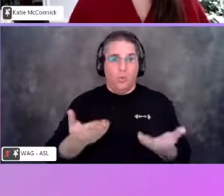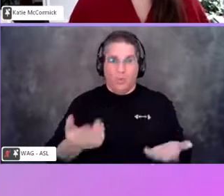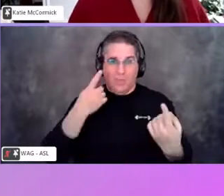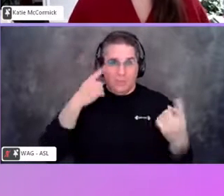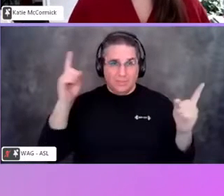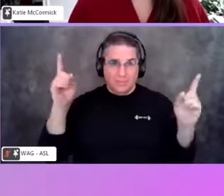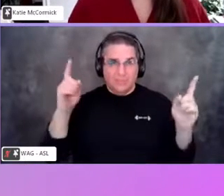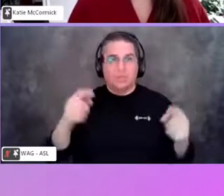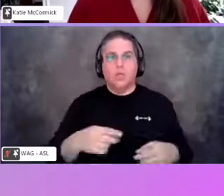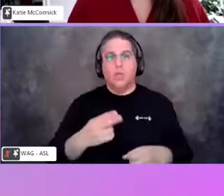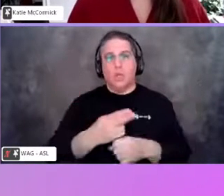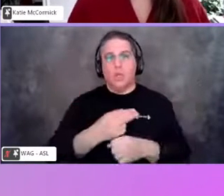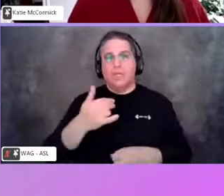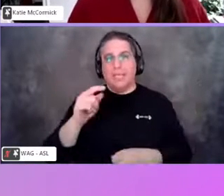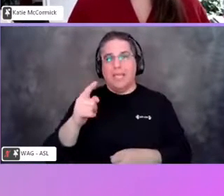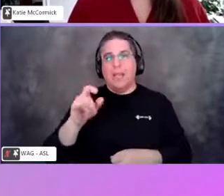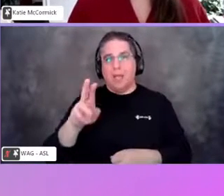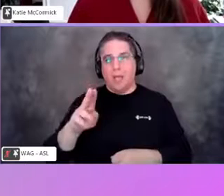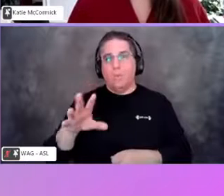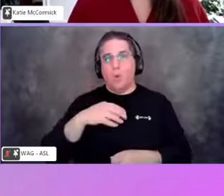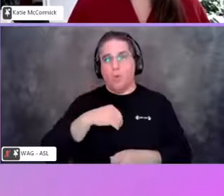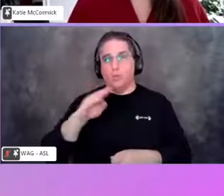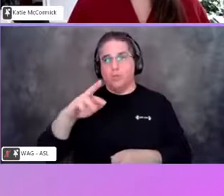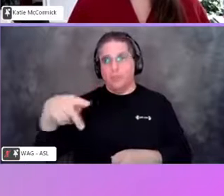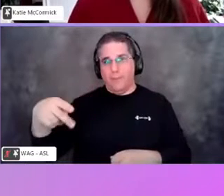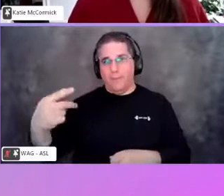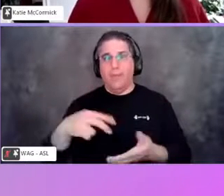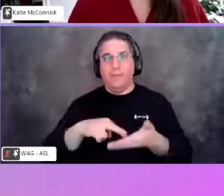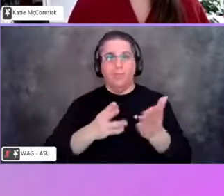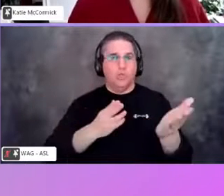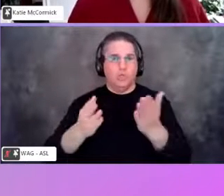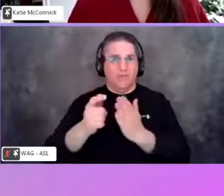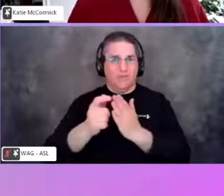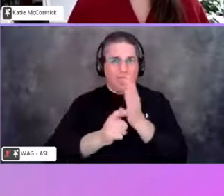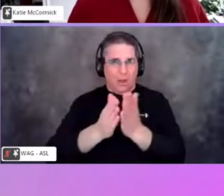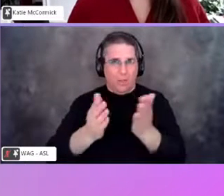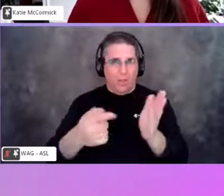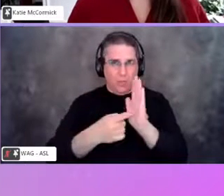those rules back to our scorecard pyramid so how are